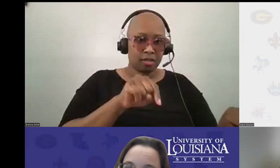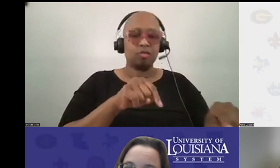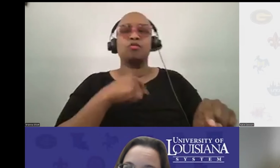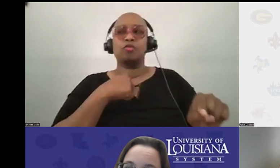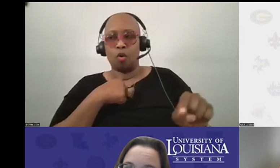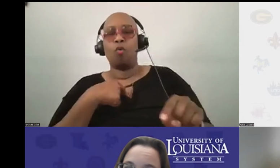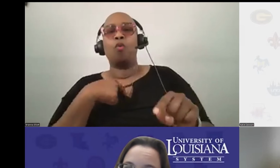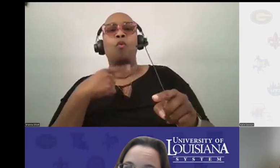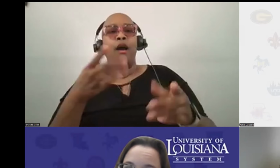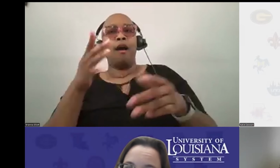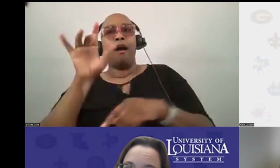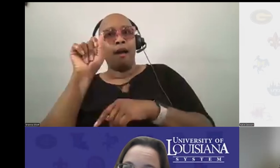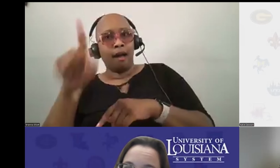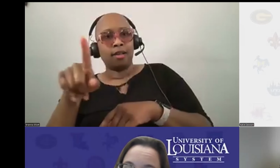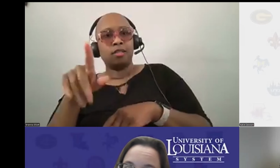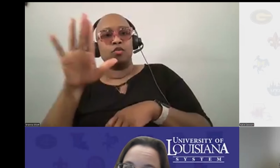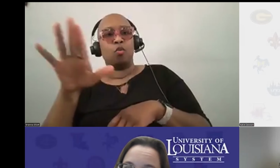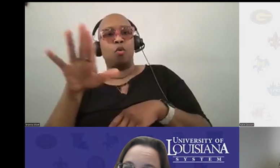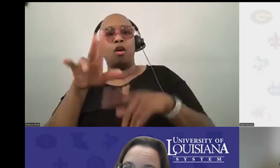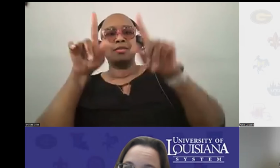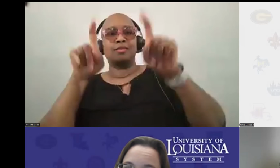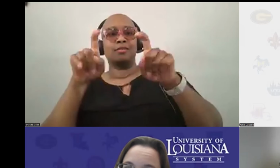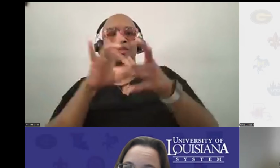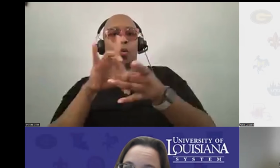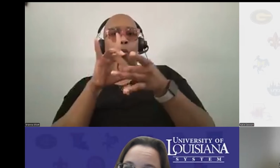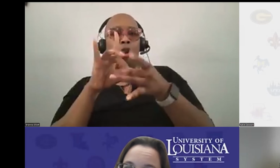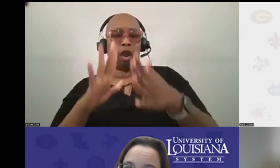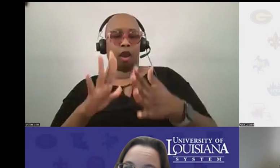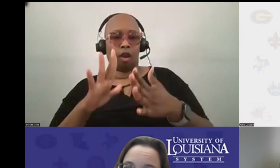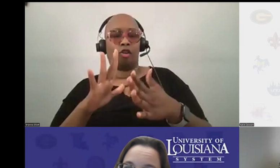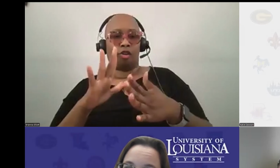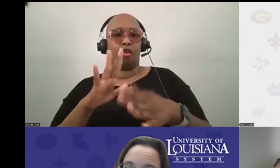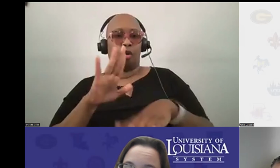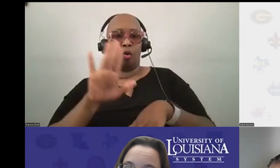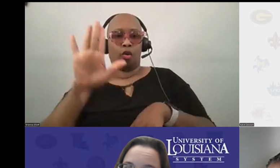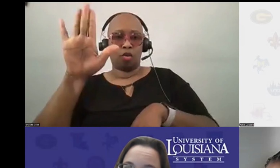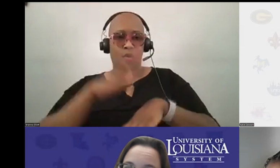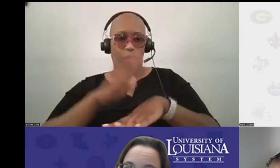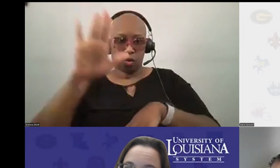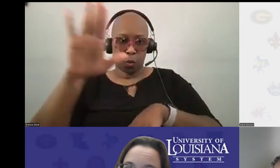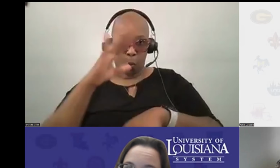accommodations person on your campus for what the best way to go about that would be. Well,